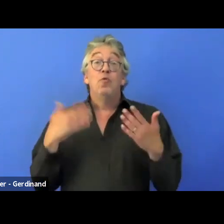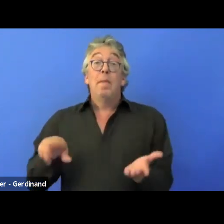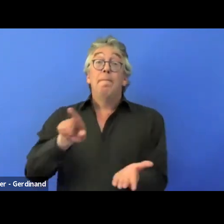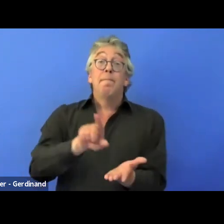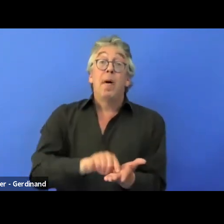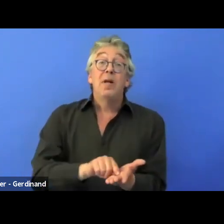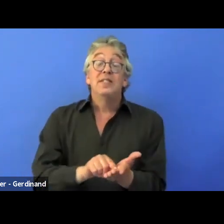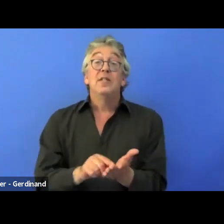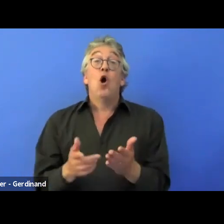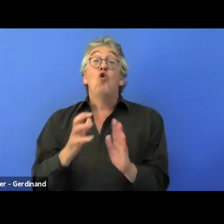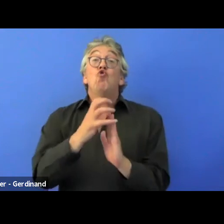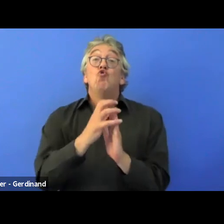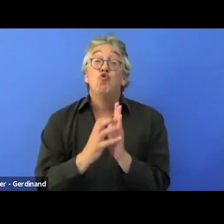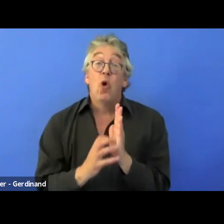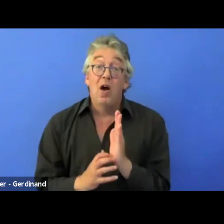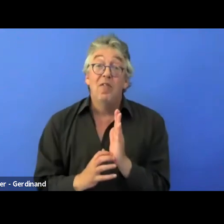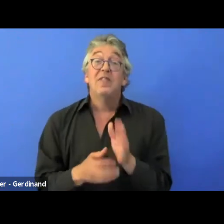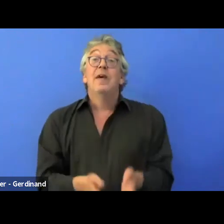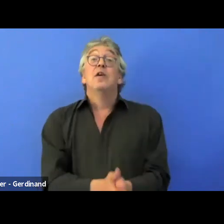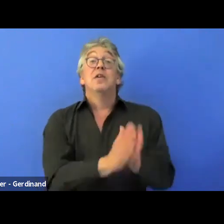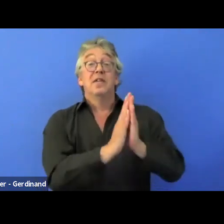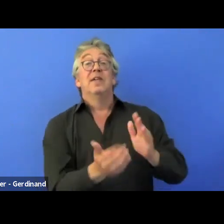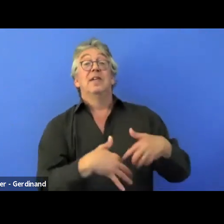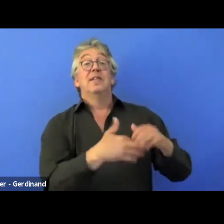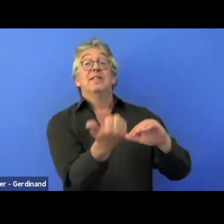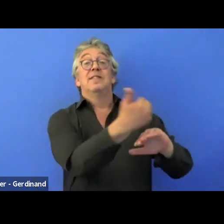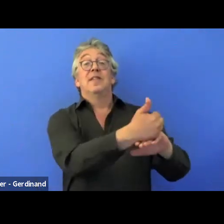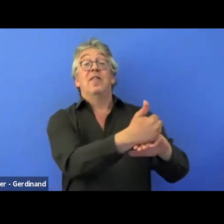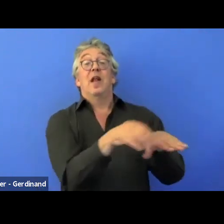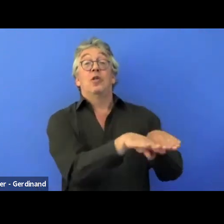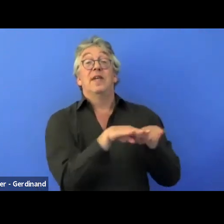by the European Commission in support of the European Accessibility Act.